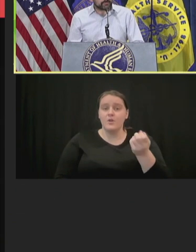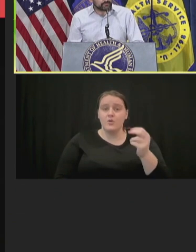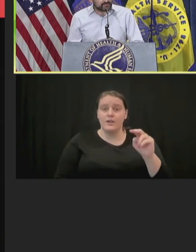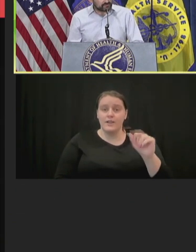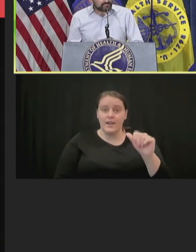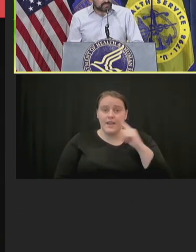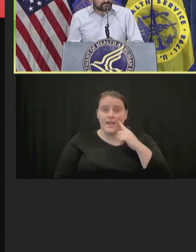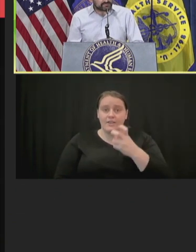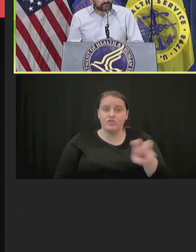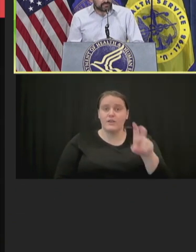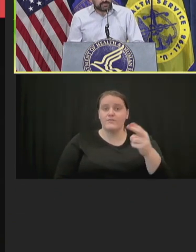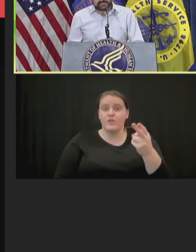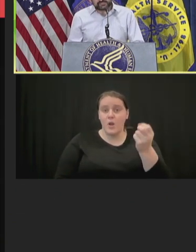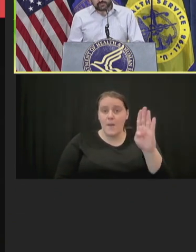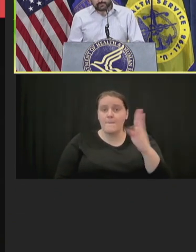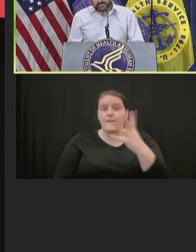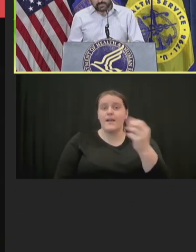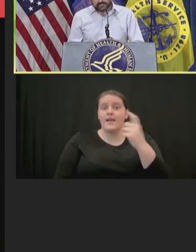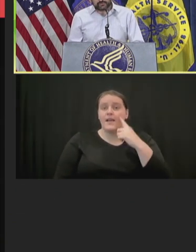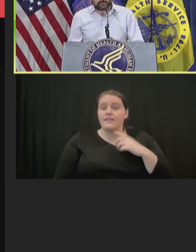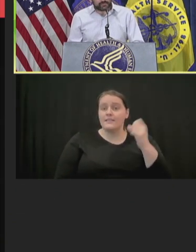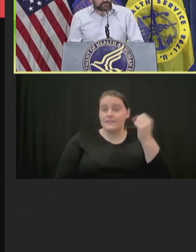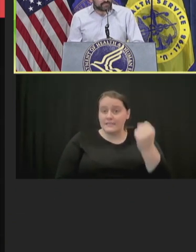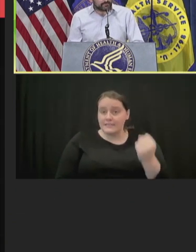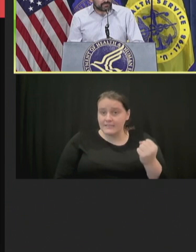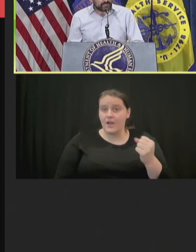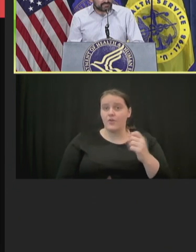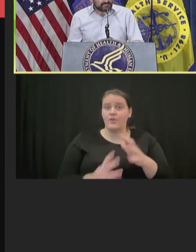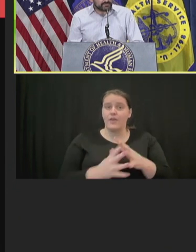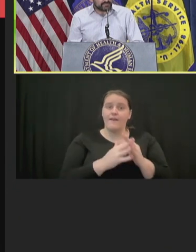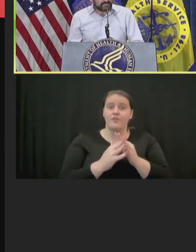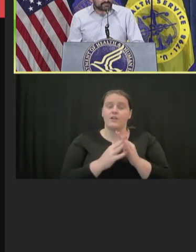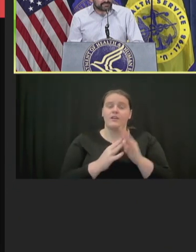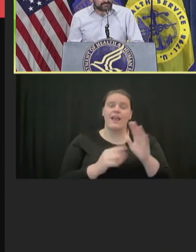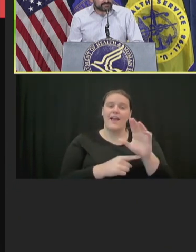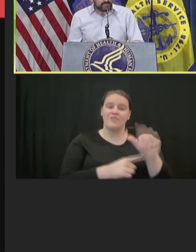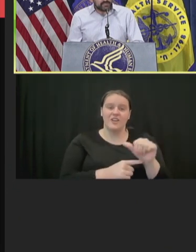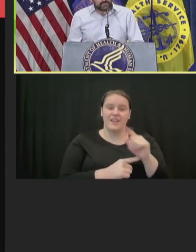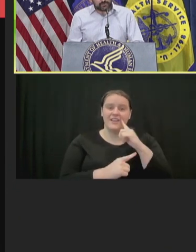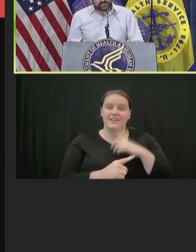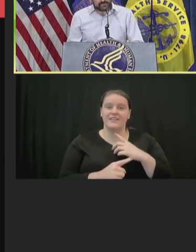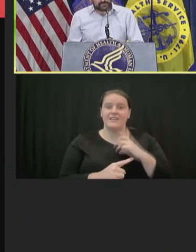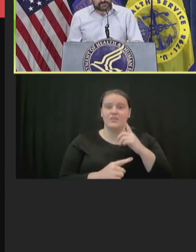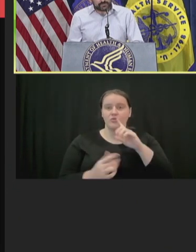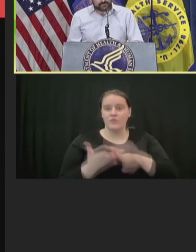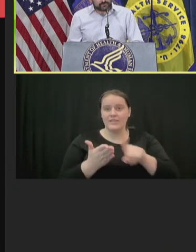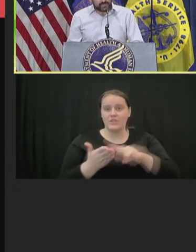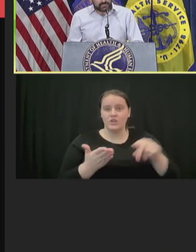Research Council has started preclinical work on mRNA TB vaccines. And work is also underway at